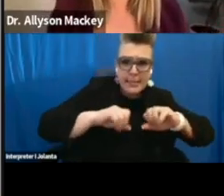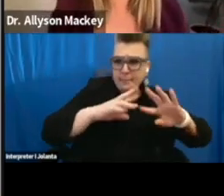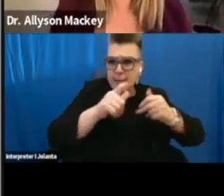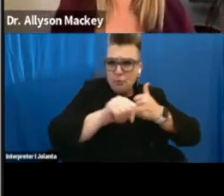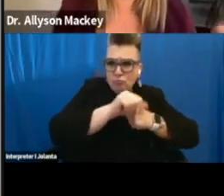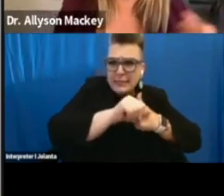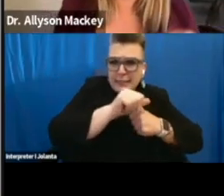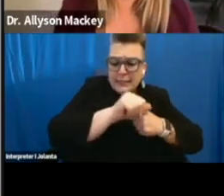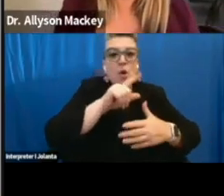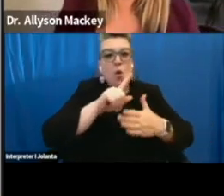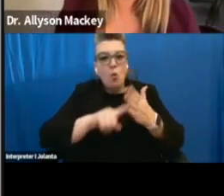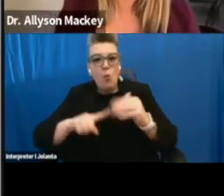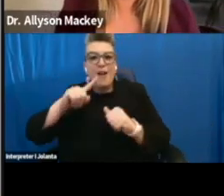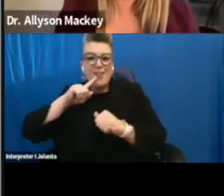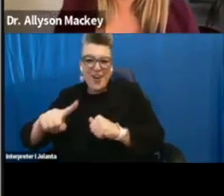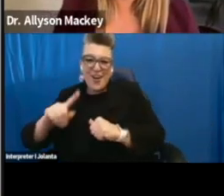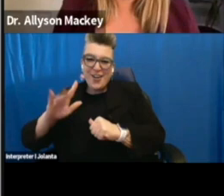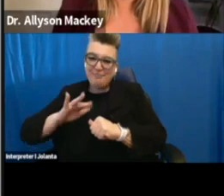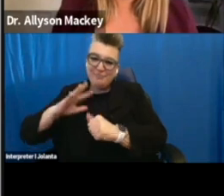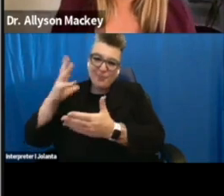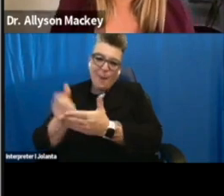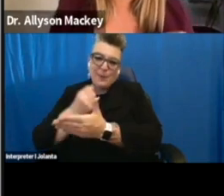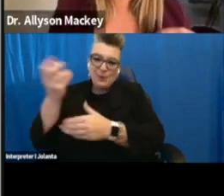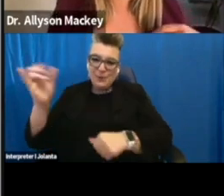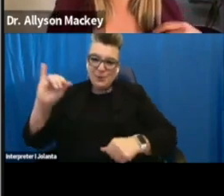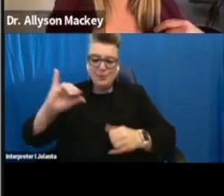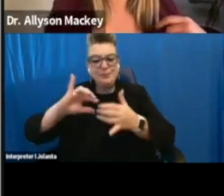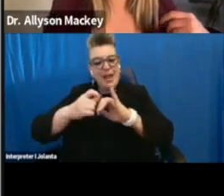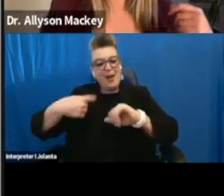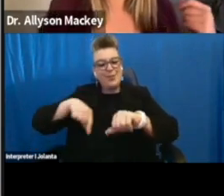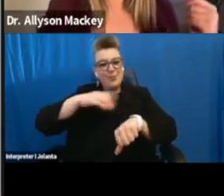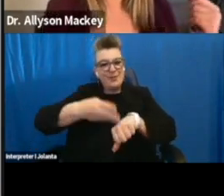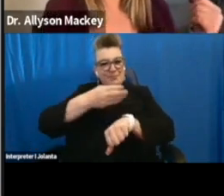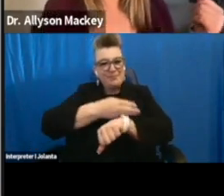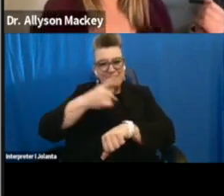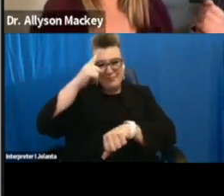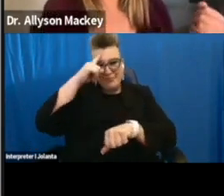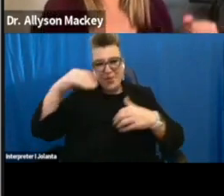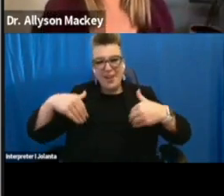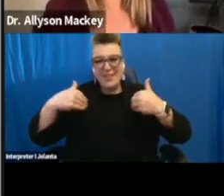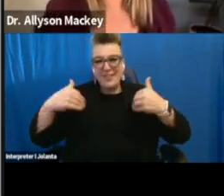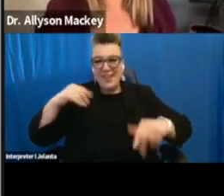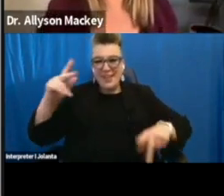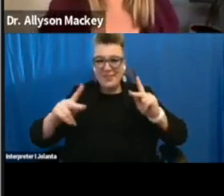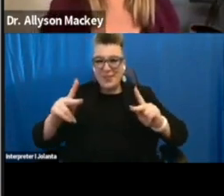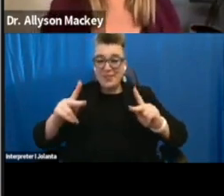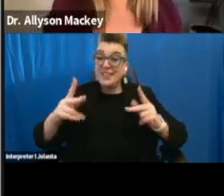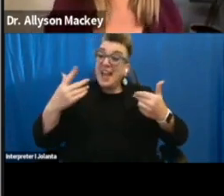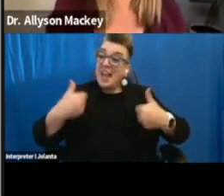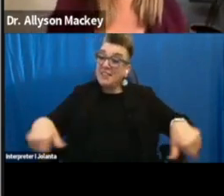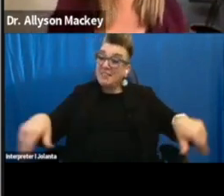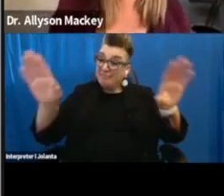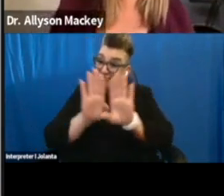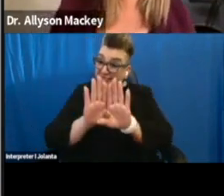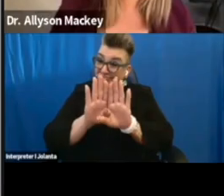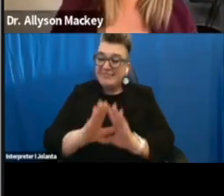for our young people and with that I'll say thank you and I look forward to your questions